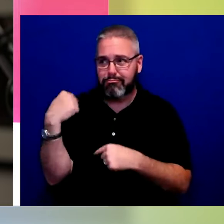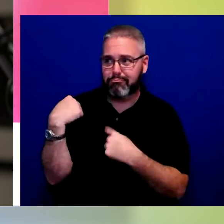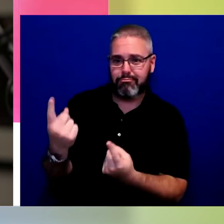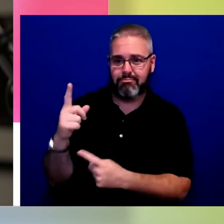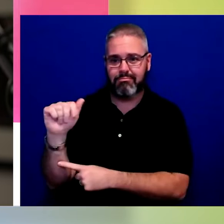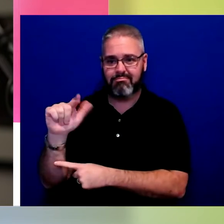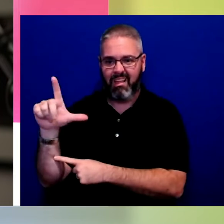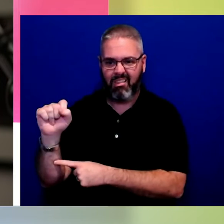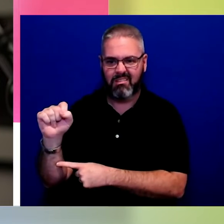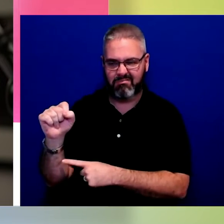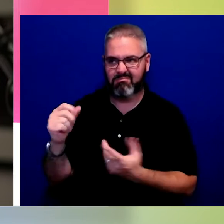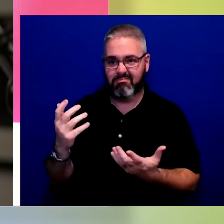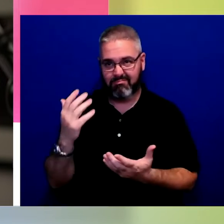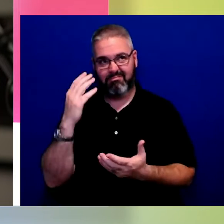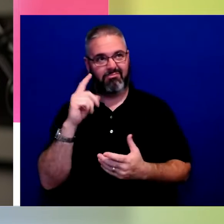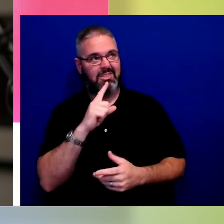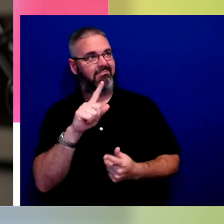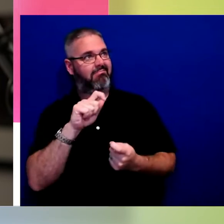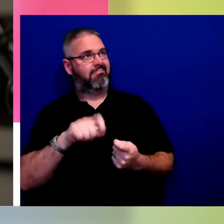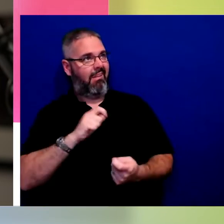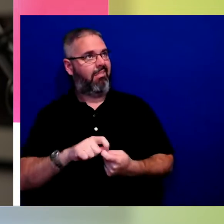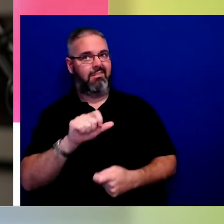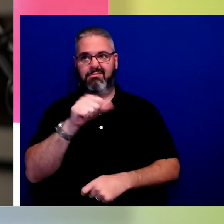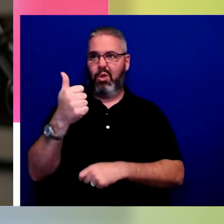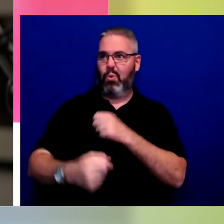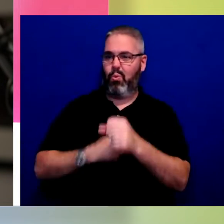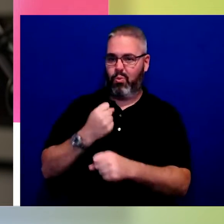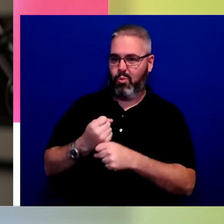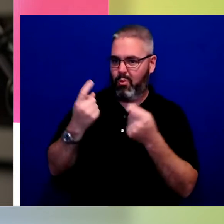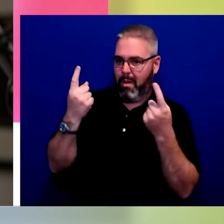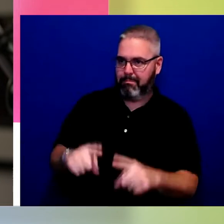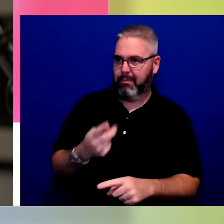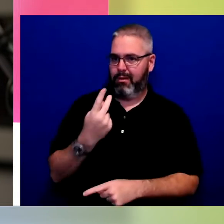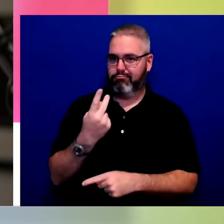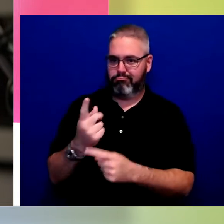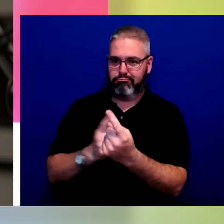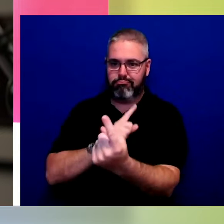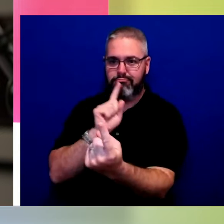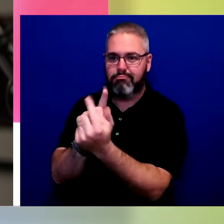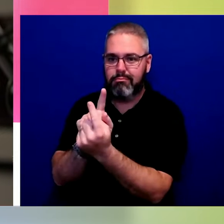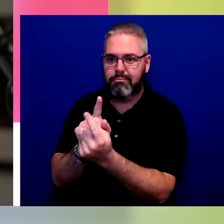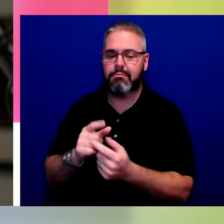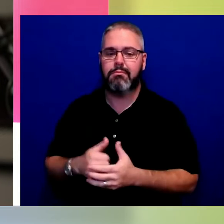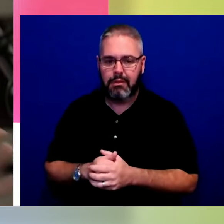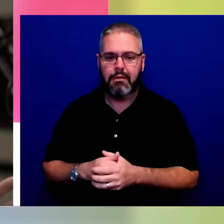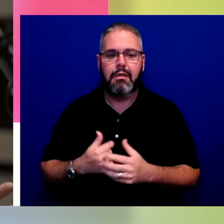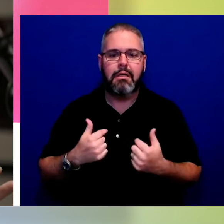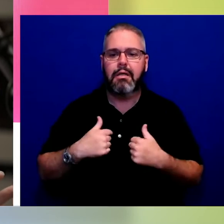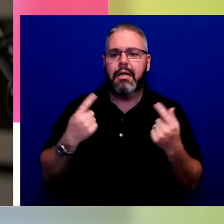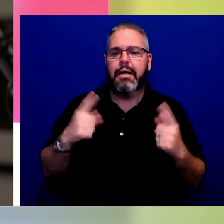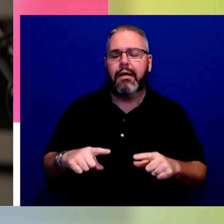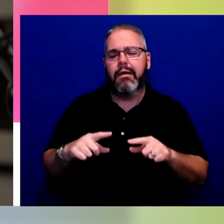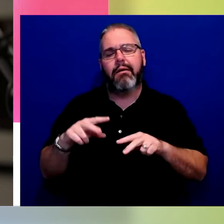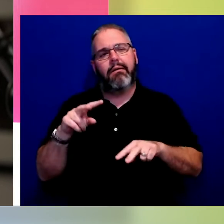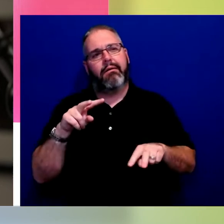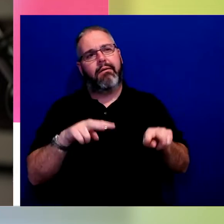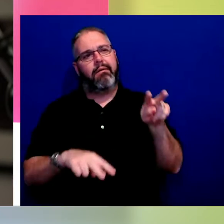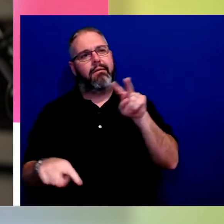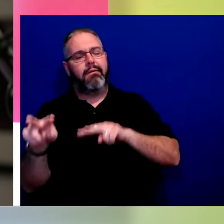in fact, it's exactly 10 years ago that we met, so I've been on the sidelines kind of watching this journey.